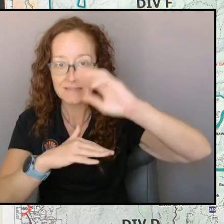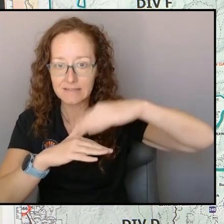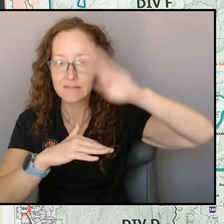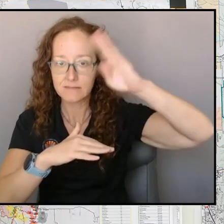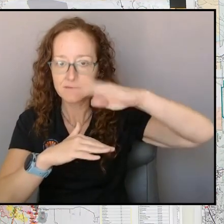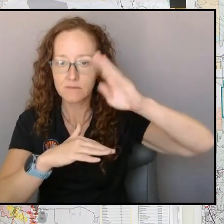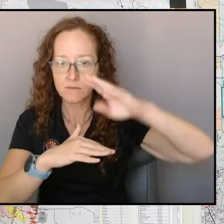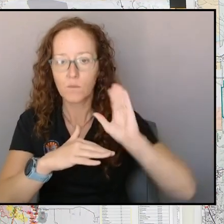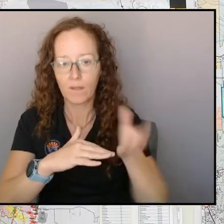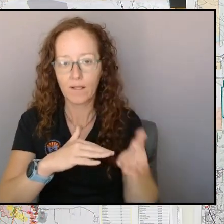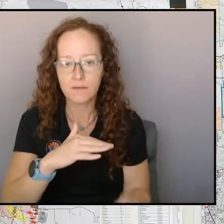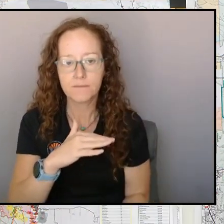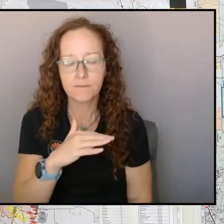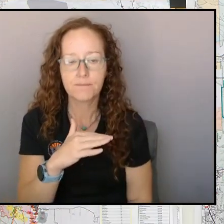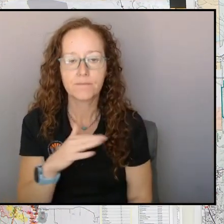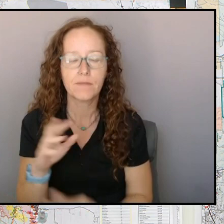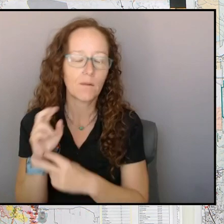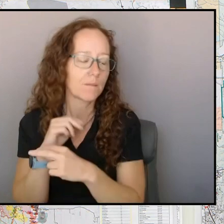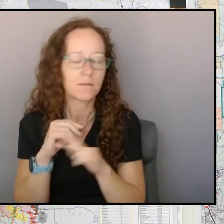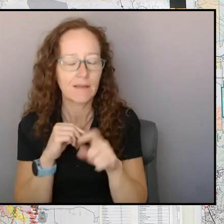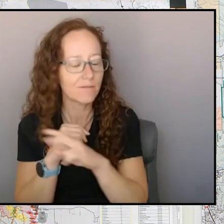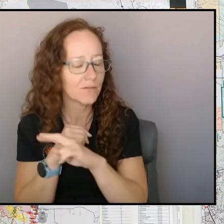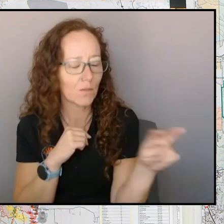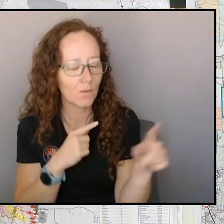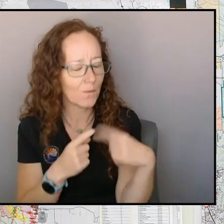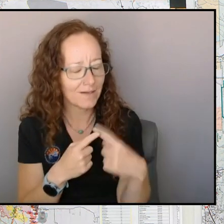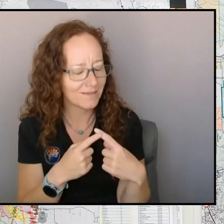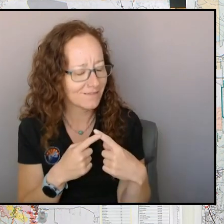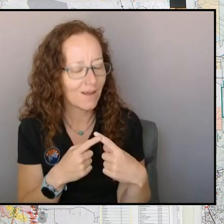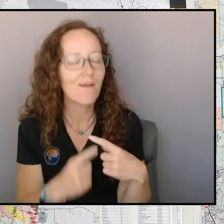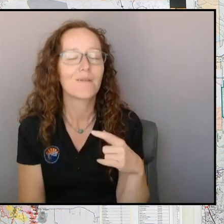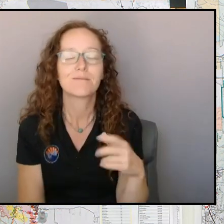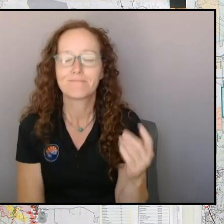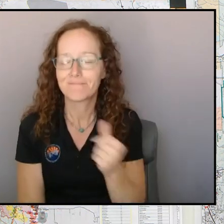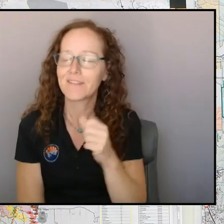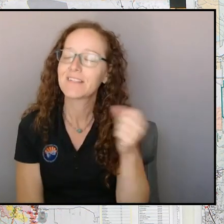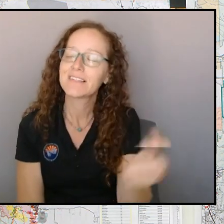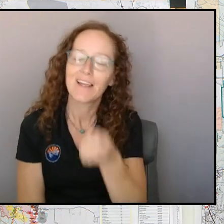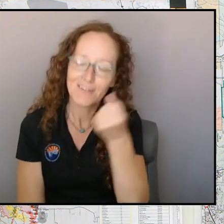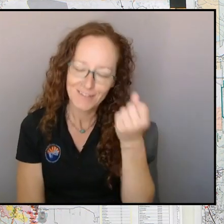look at it anyway... Saturday. So, anticipate a big change as